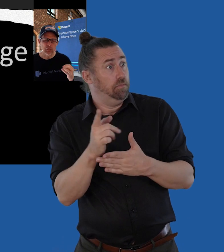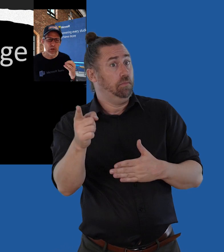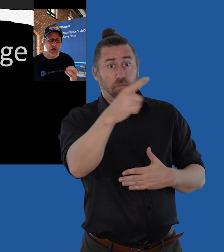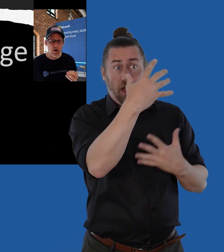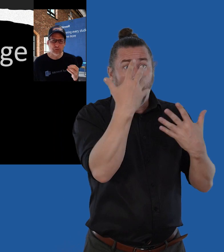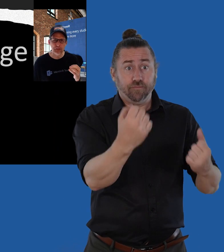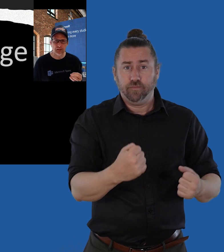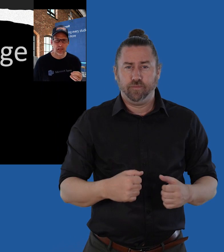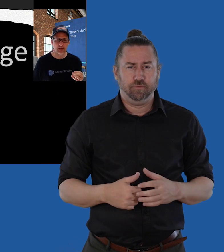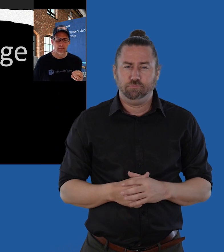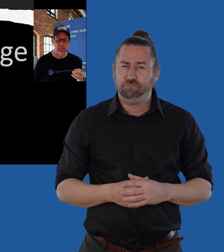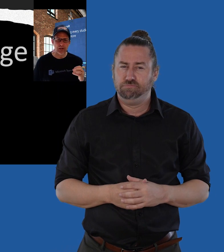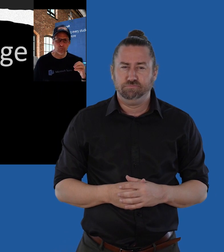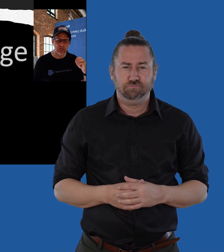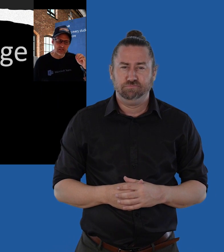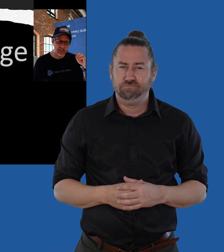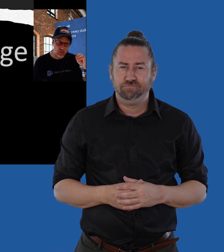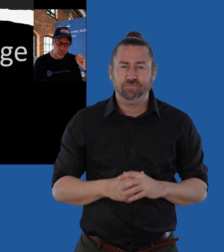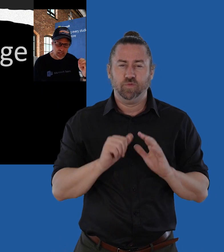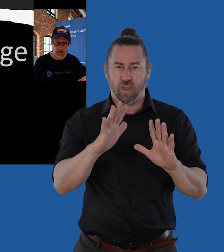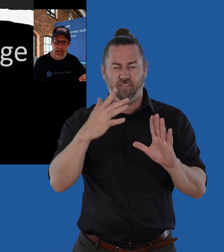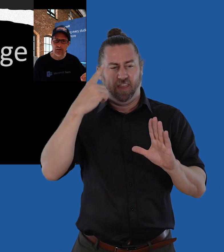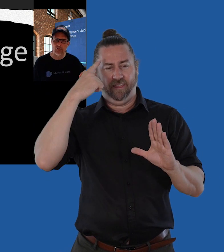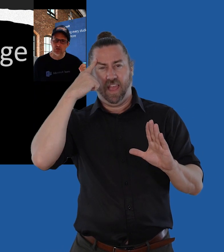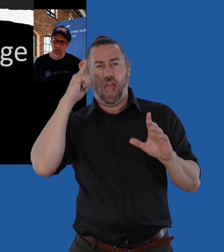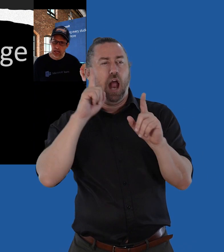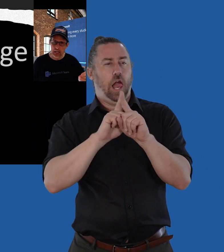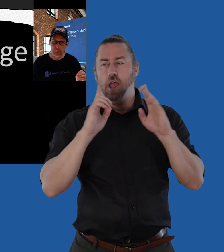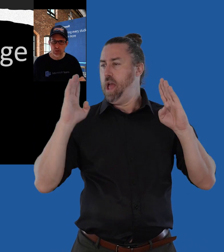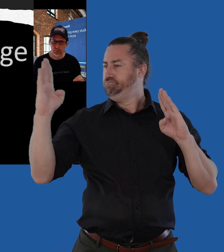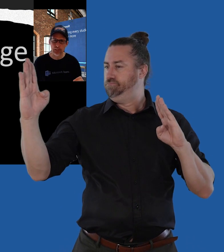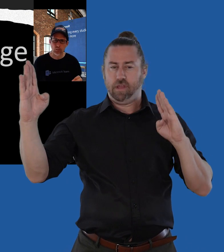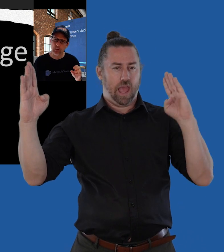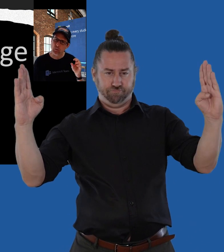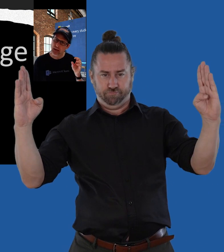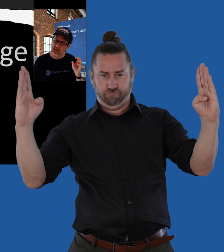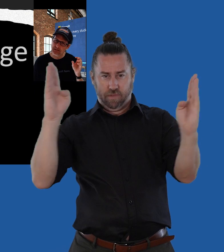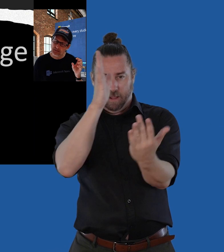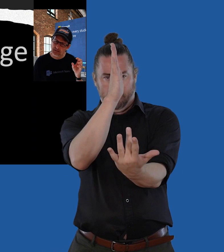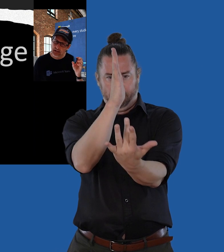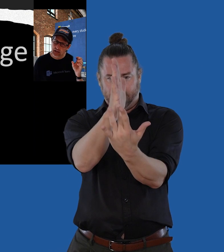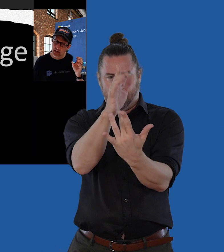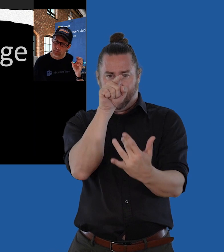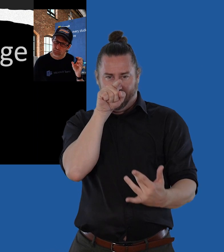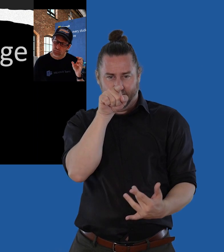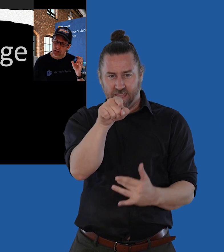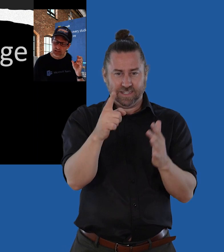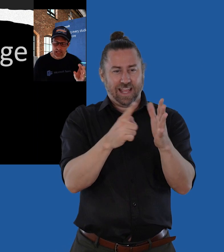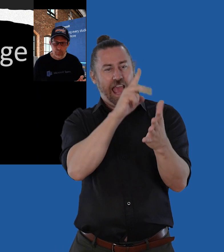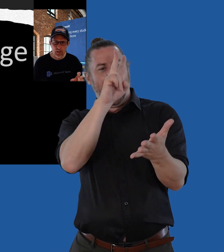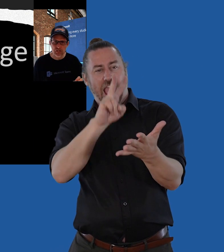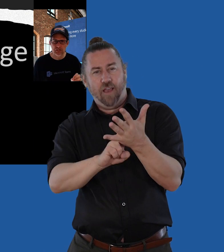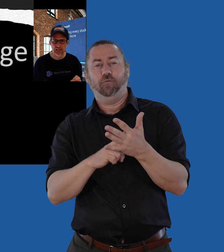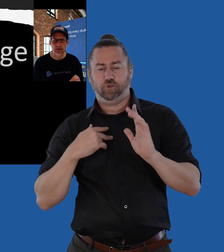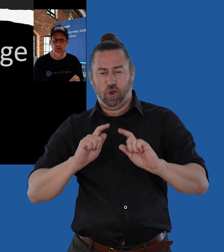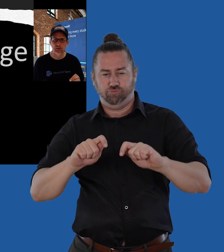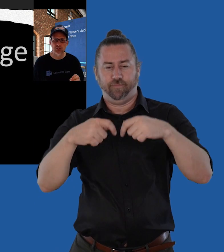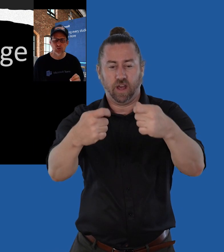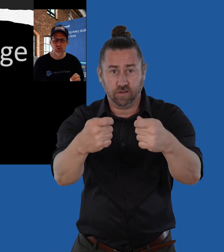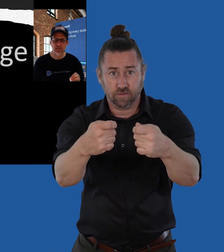You know, we often think that if we just sort of hit the average, we're hitting most people, but that example I just gave you for shoes